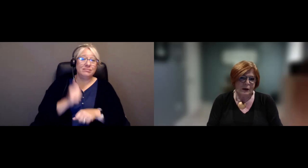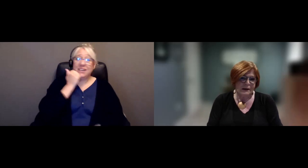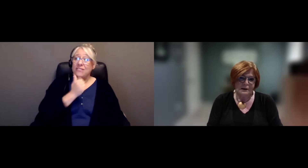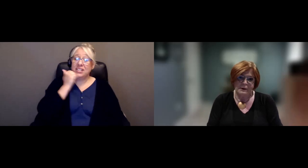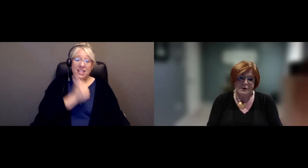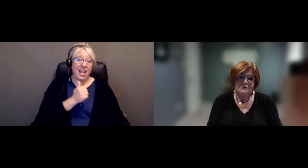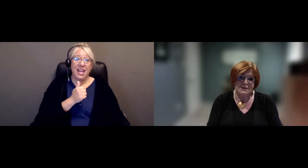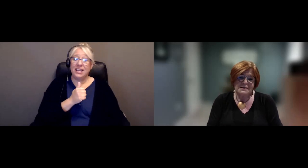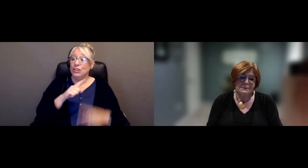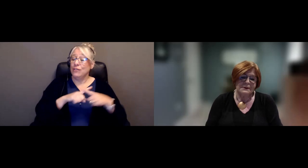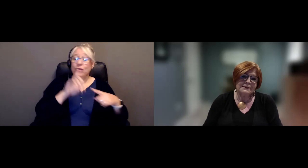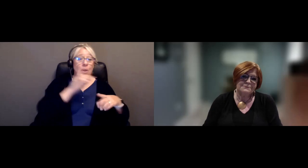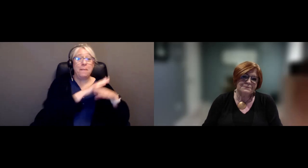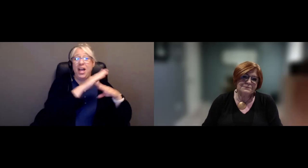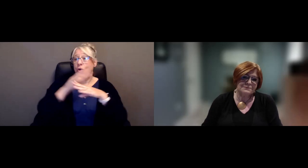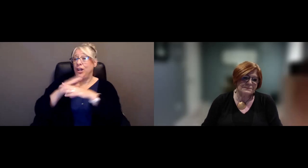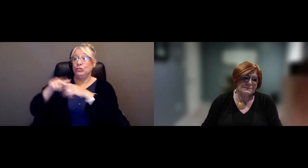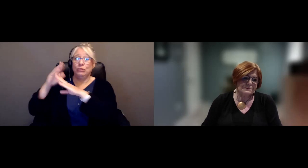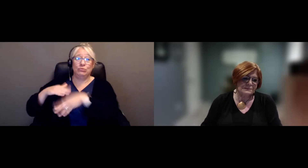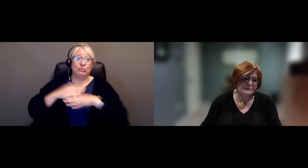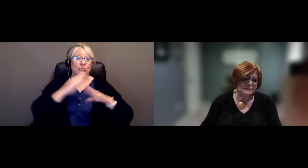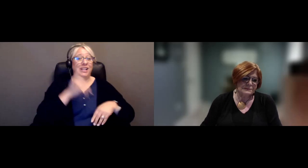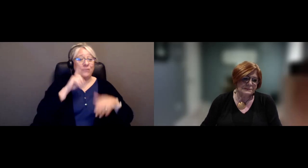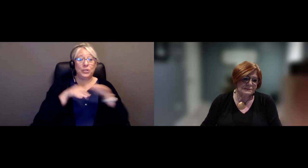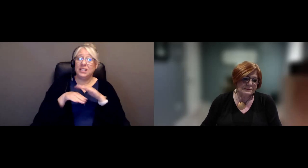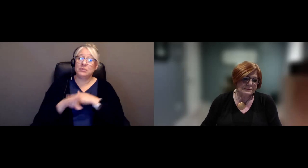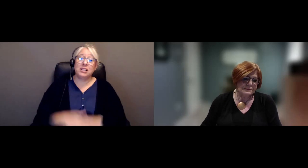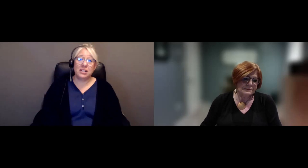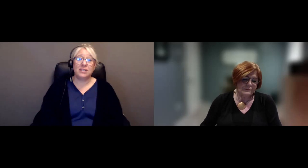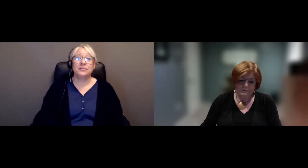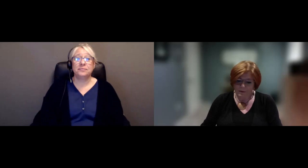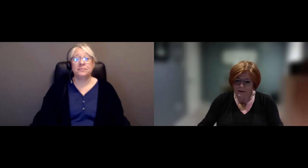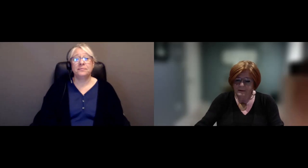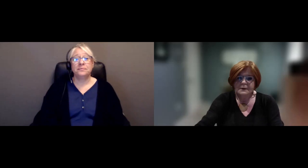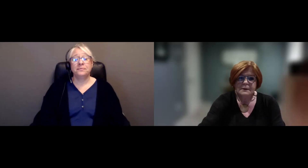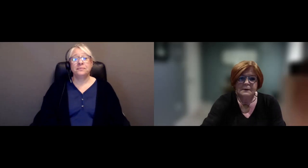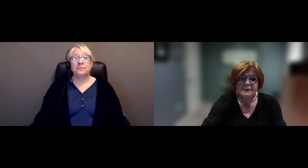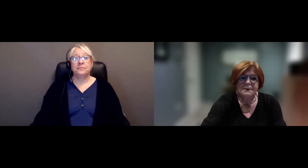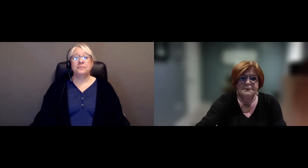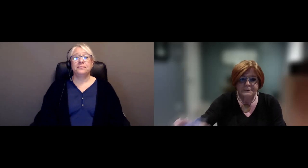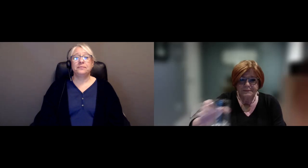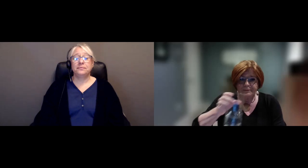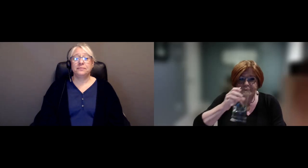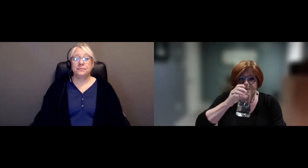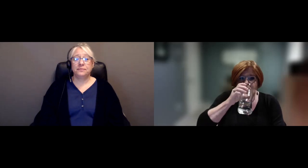break down the barriers for accessibility. >> FRAN ODETTE: